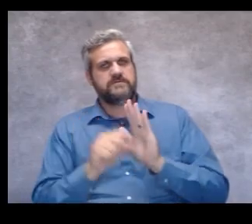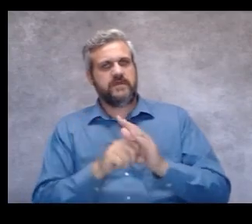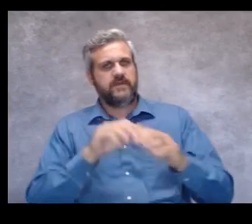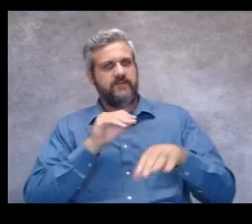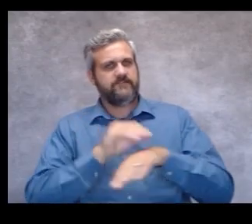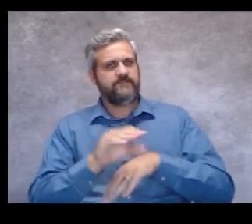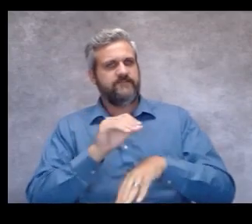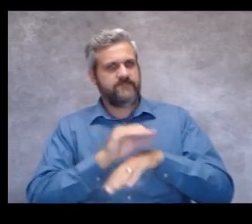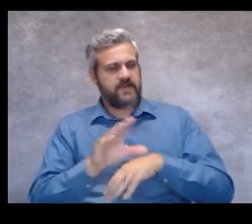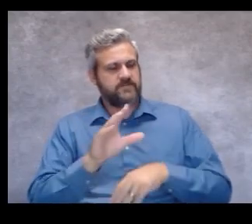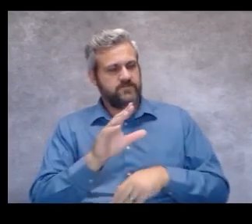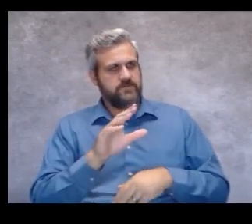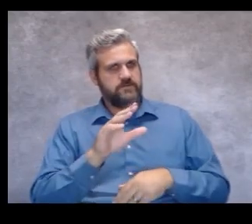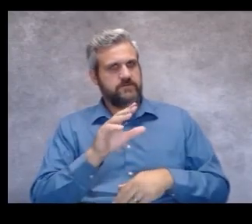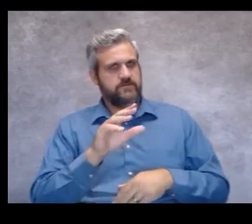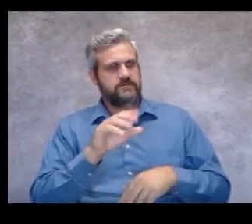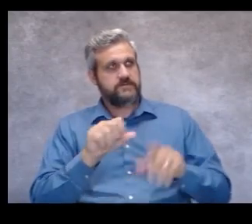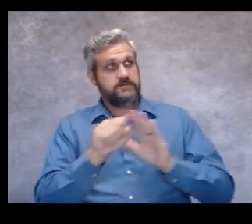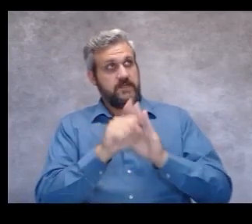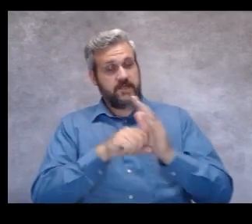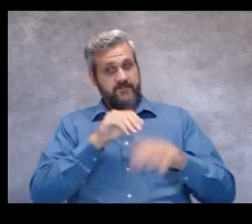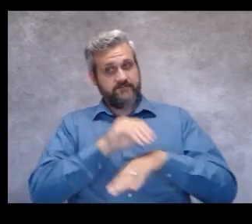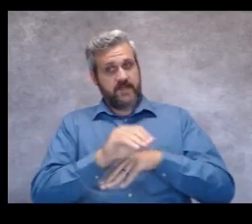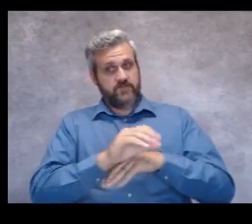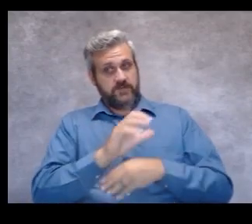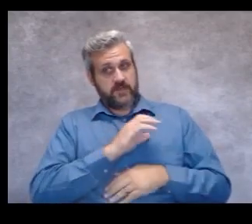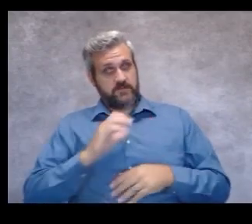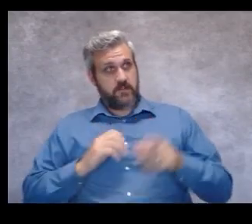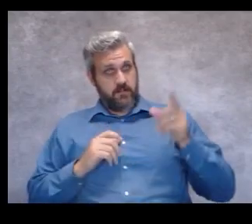council for gifted and talented education and gives some really good